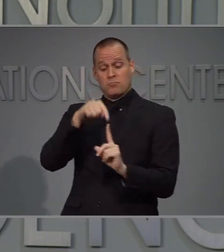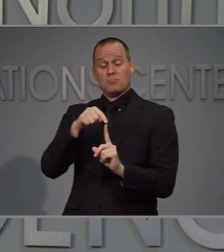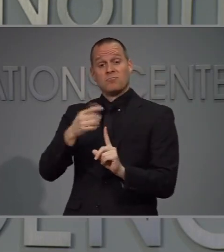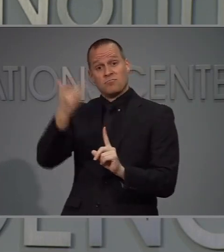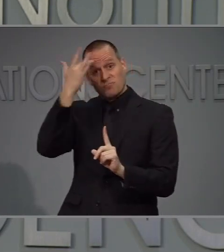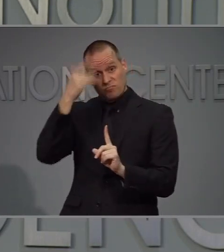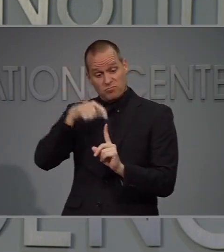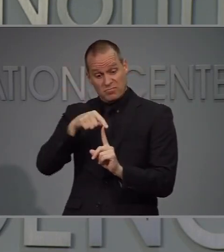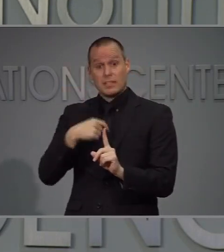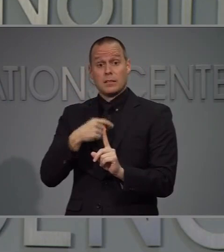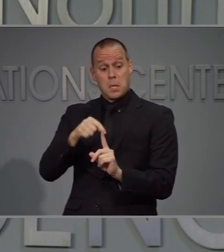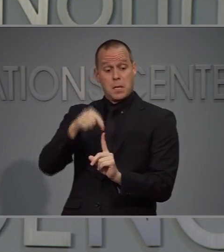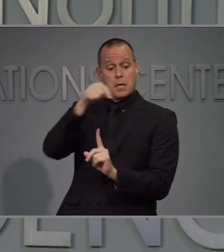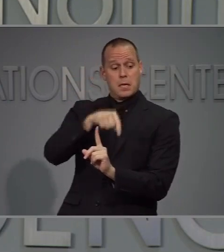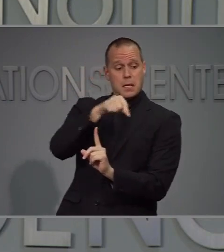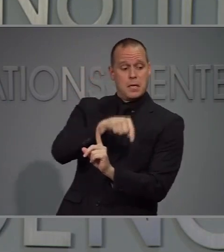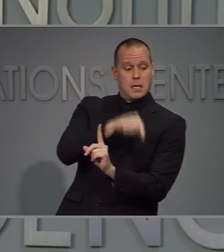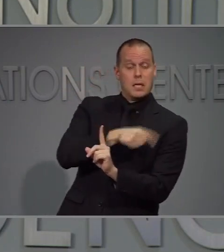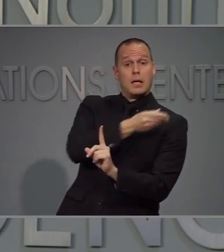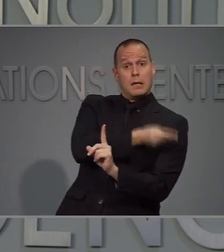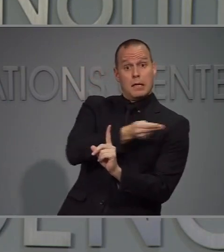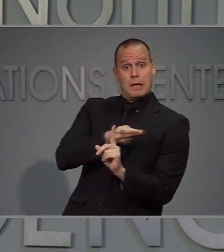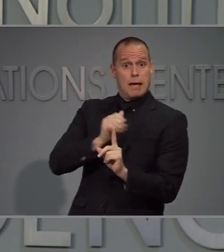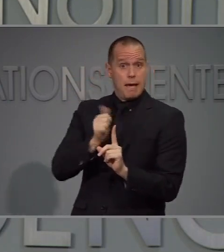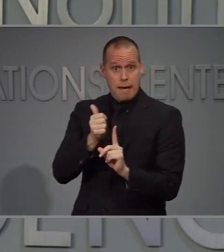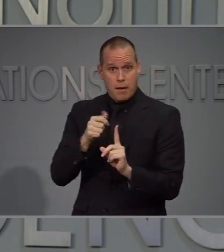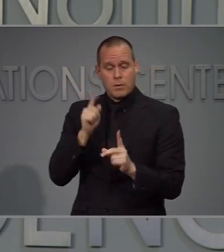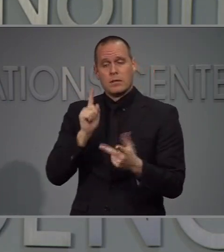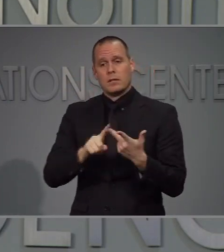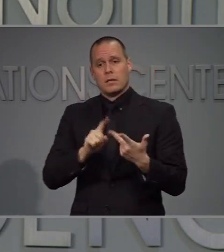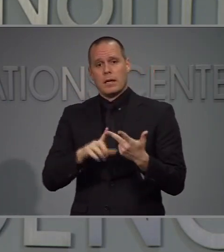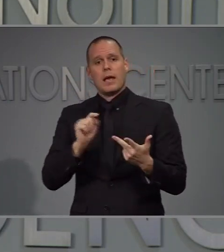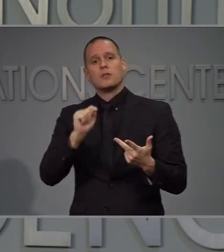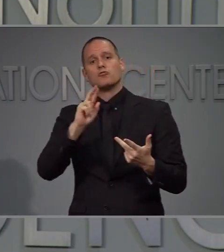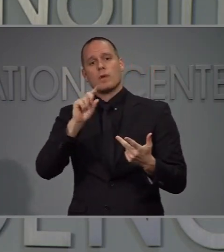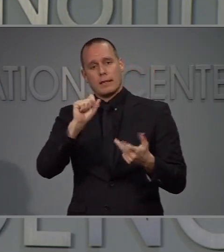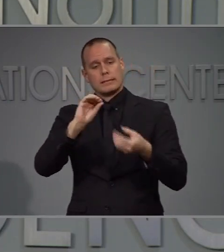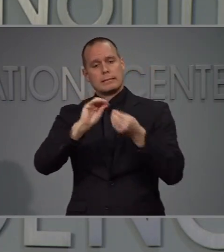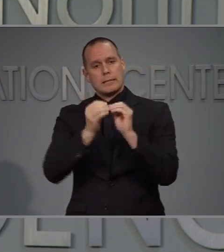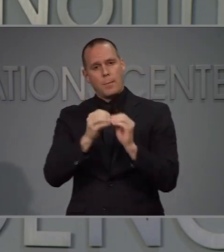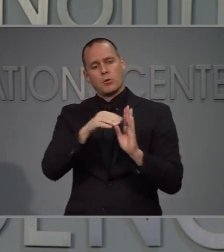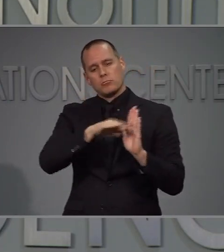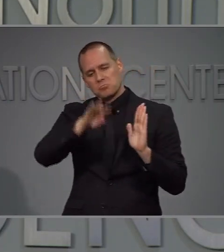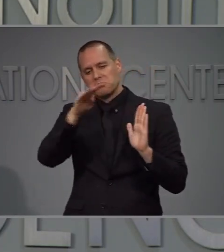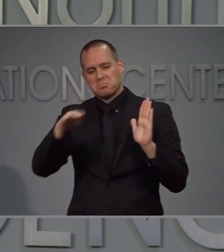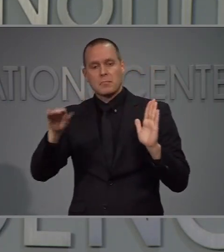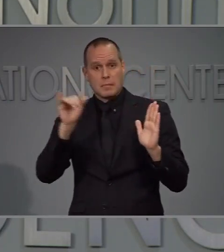HEALTH AND HUMAN SERVICES. TO WALK THROUGH THE DETAILS OF THE DATA ON